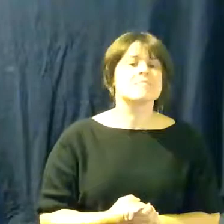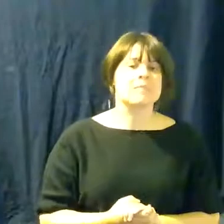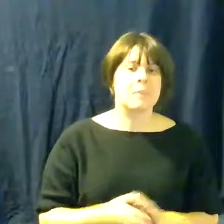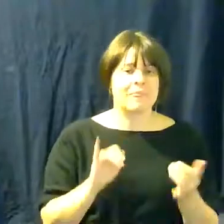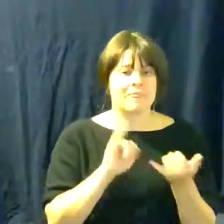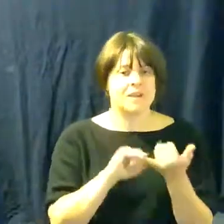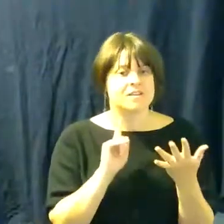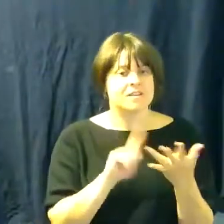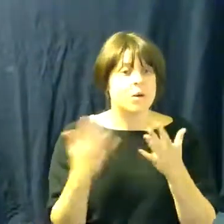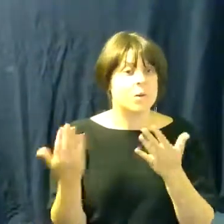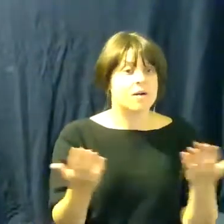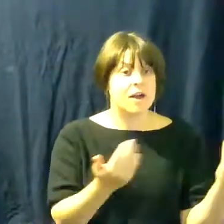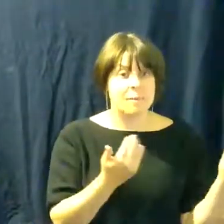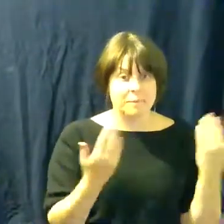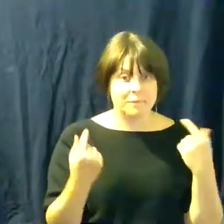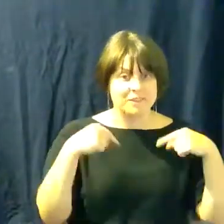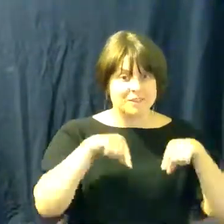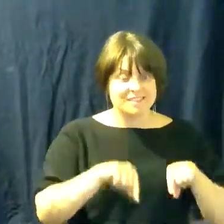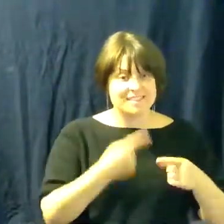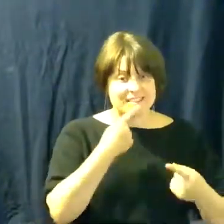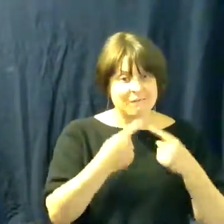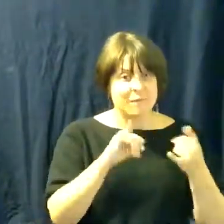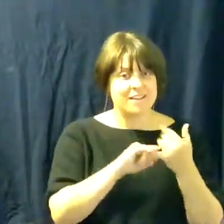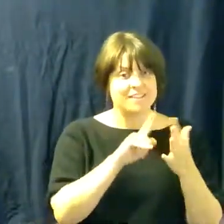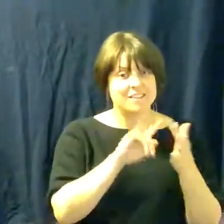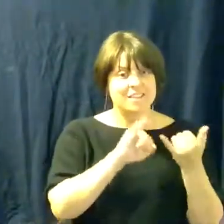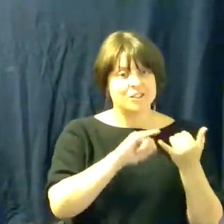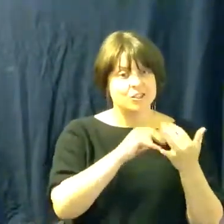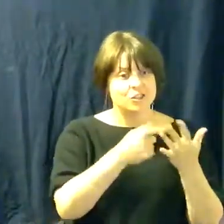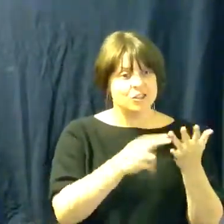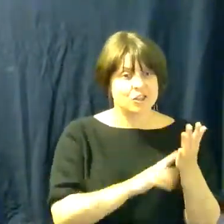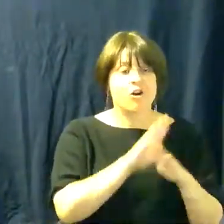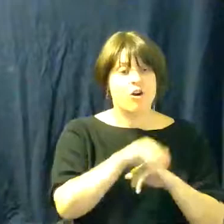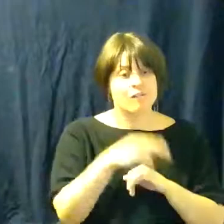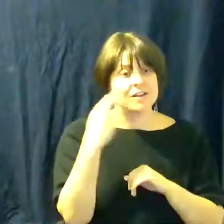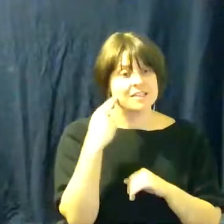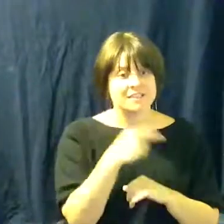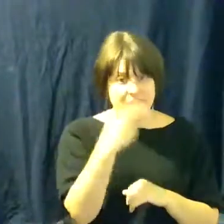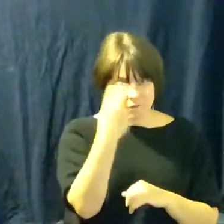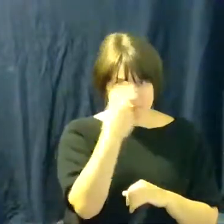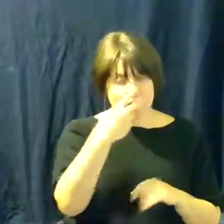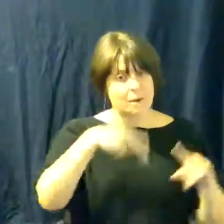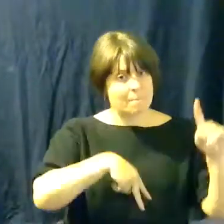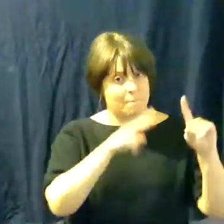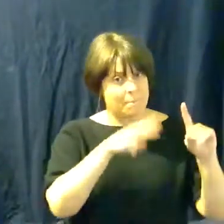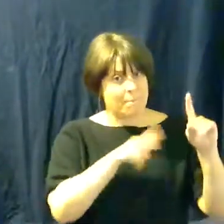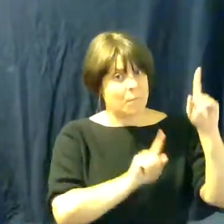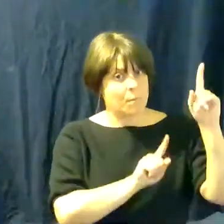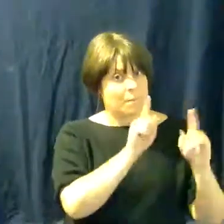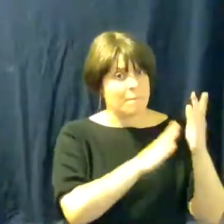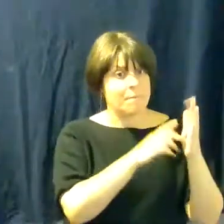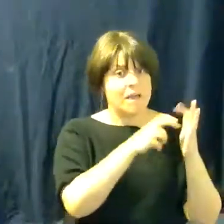... MEREDITH: Karen, can you hear us? Great.{ENTER} we're just waiting to get the dark tape for the lights and waiting